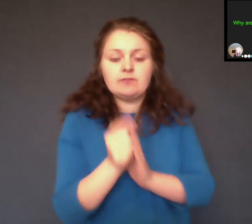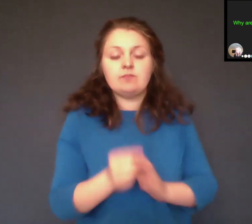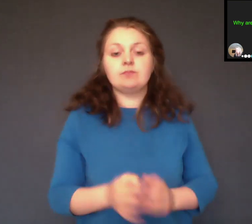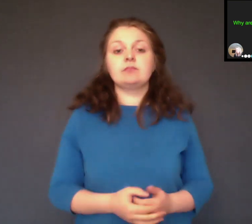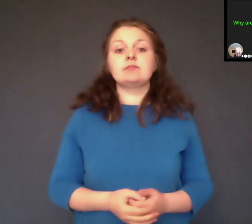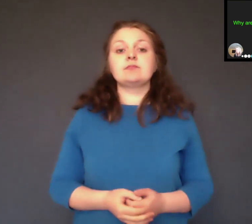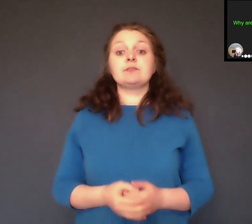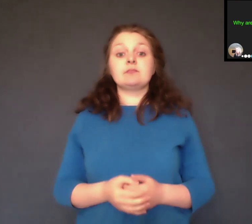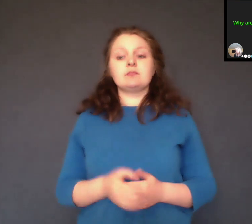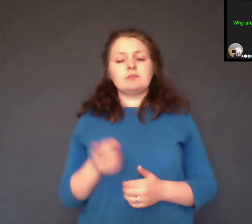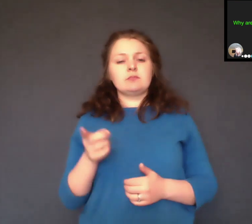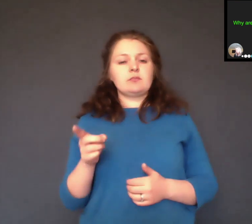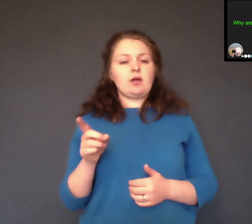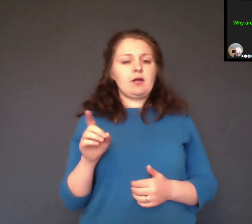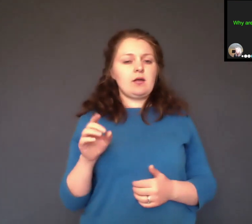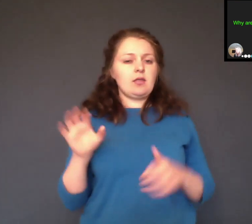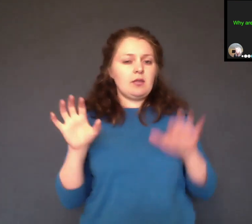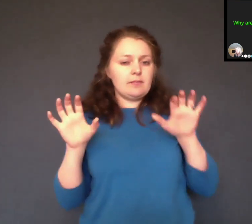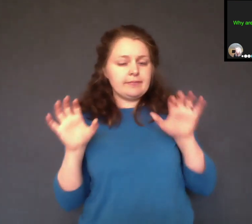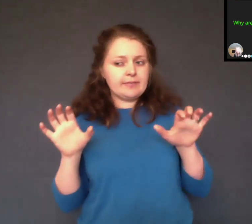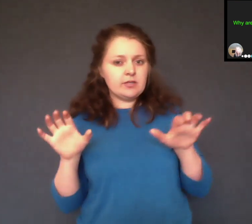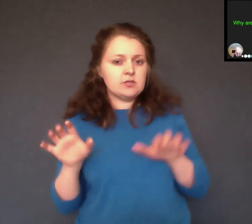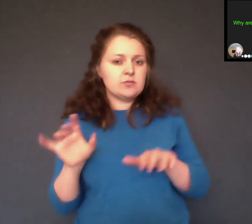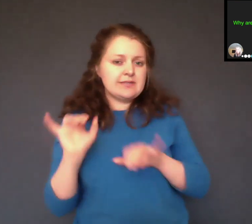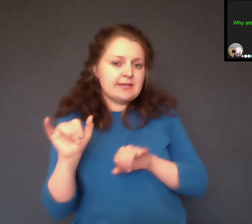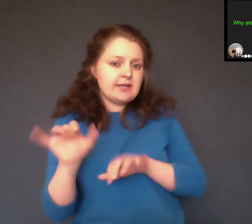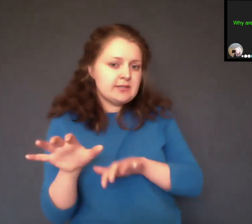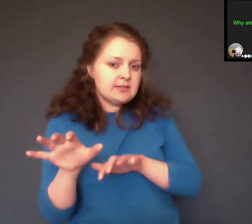now that the beast was still he could clearly see how badly wounded it was